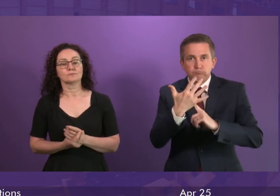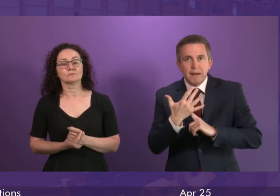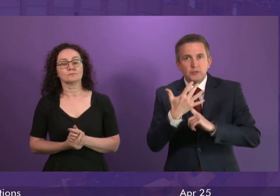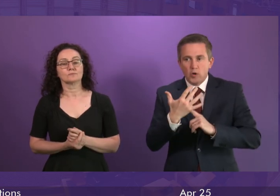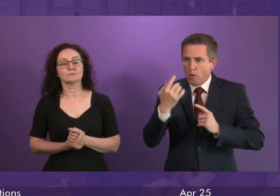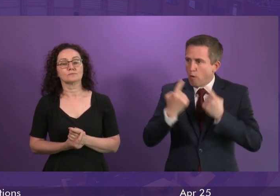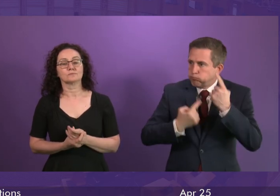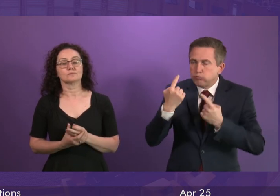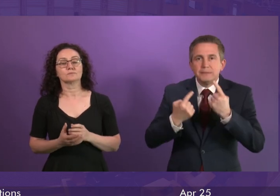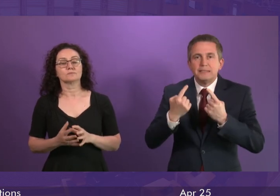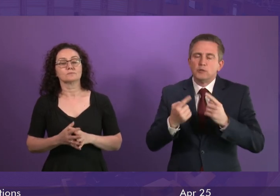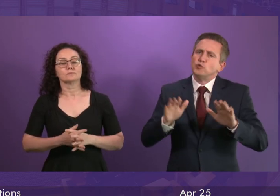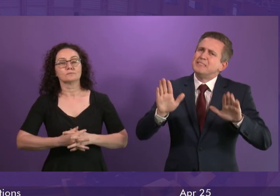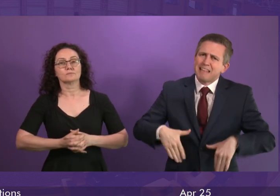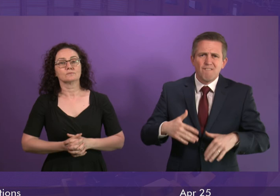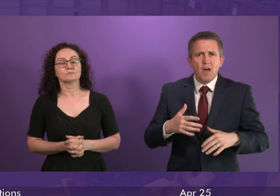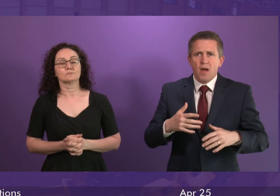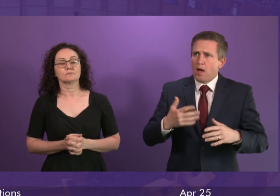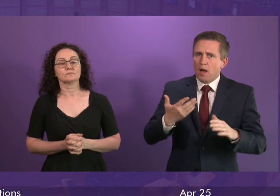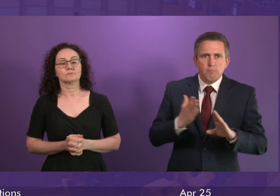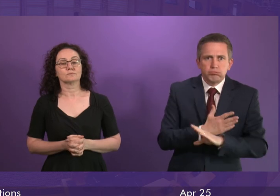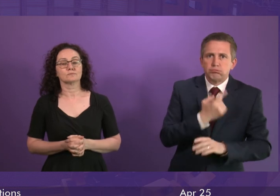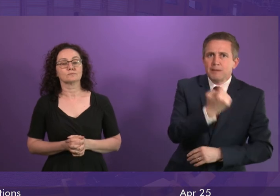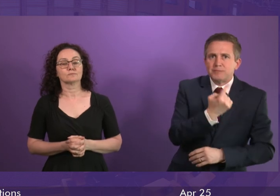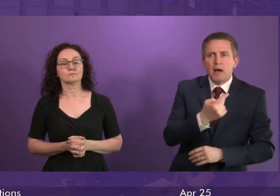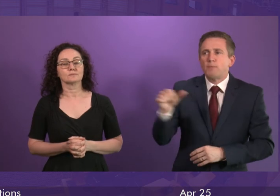not suffer in silence and should not be afraid to seek support?